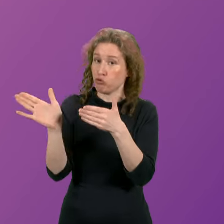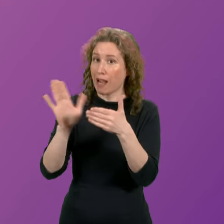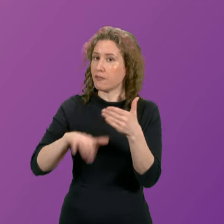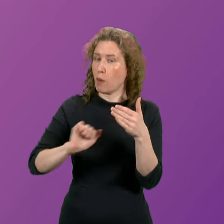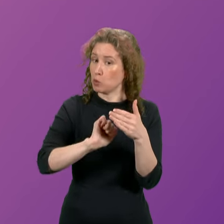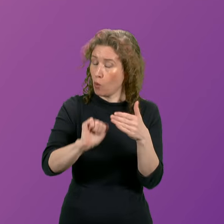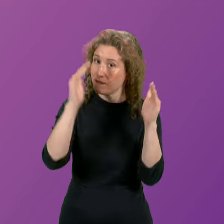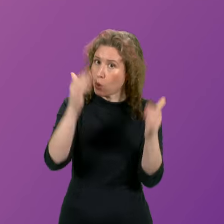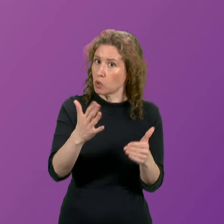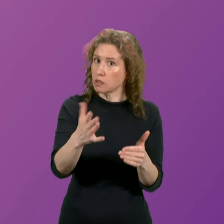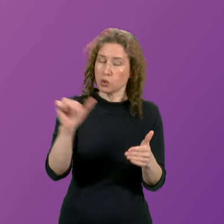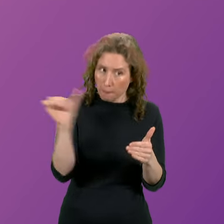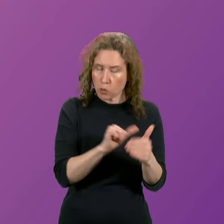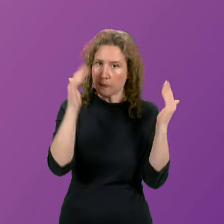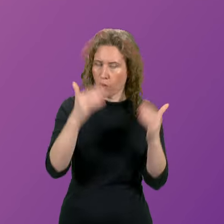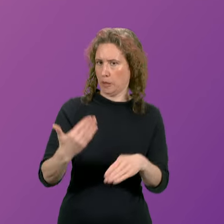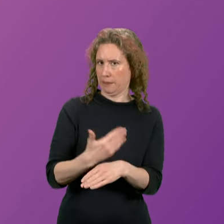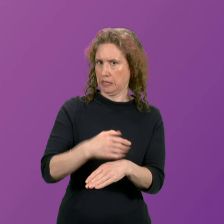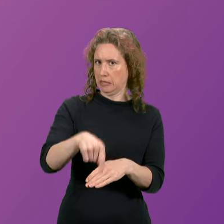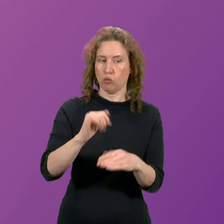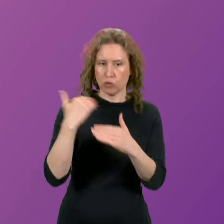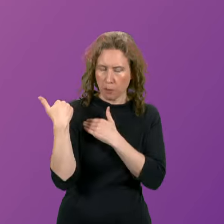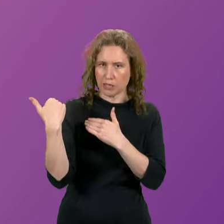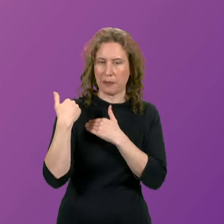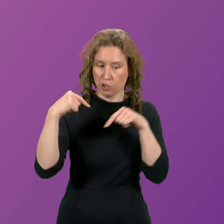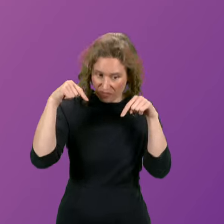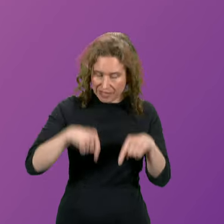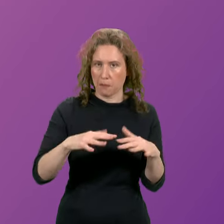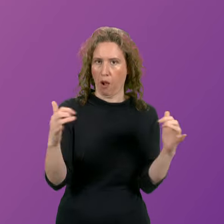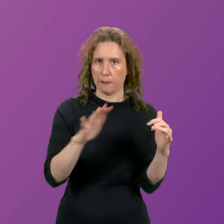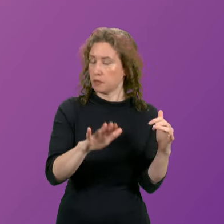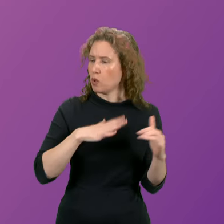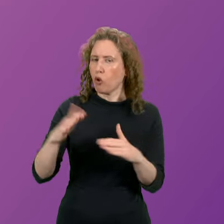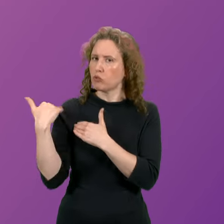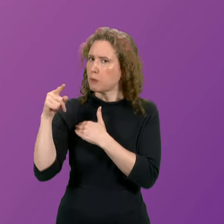their focus on issues that are the responsibility of this Parliament and the Scottish Government.